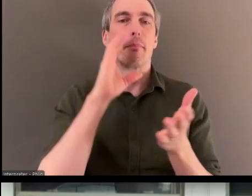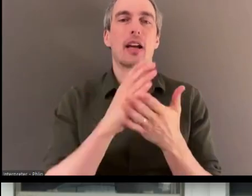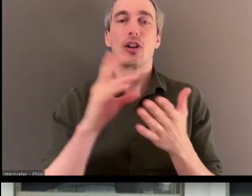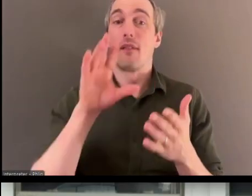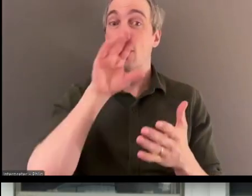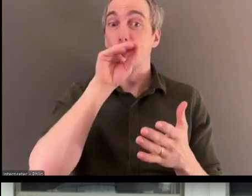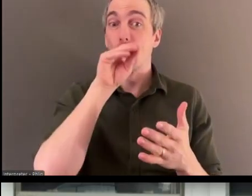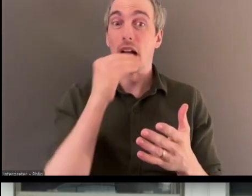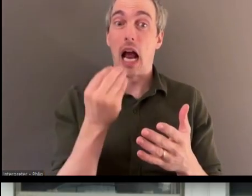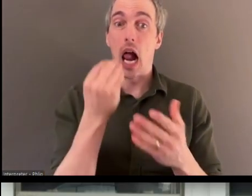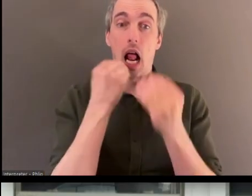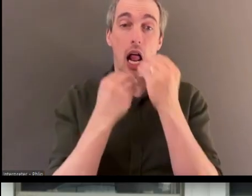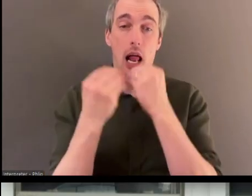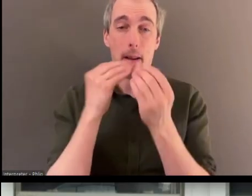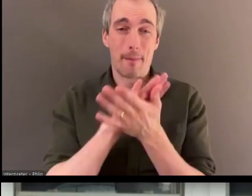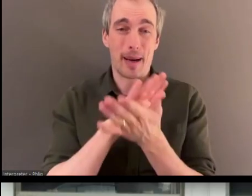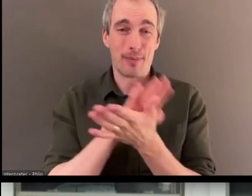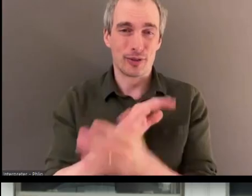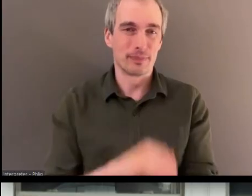I'll zoom out so we can see a little bit.